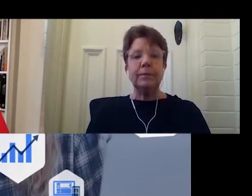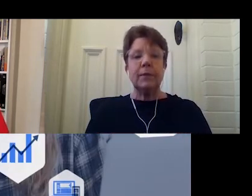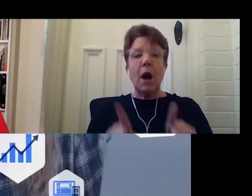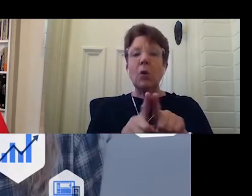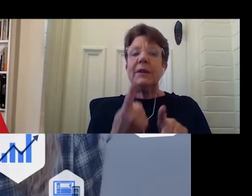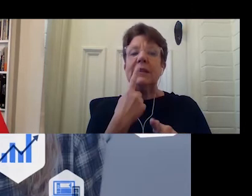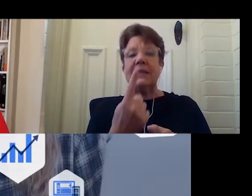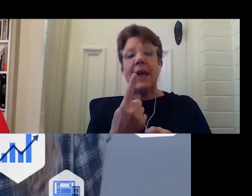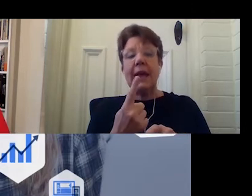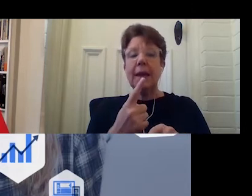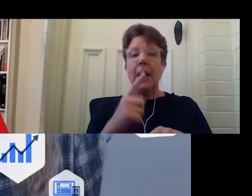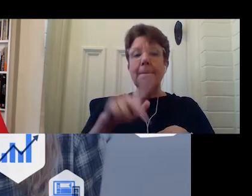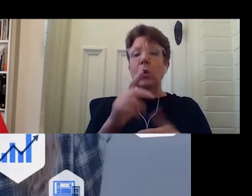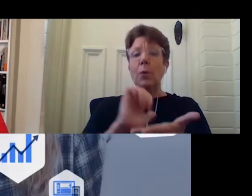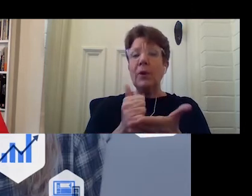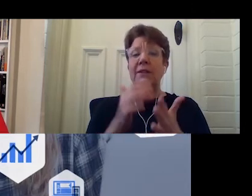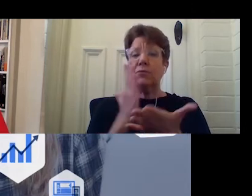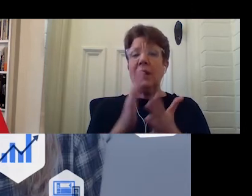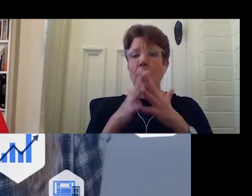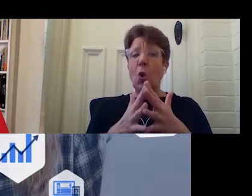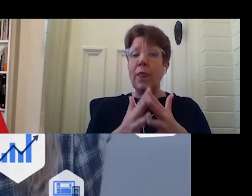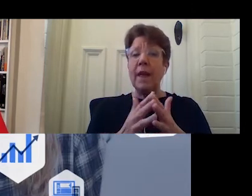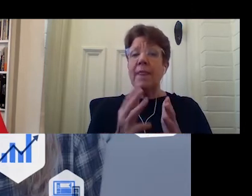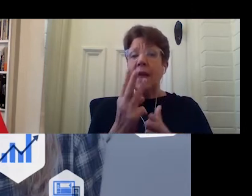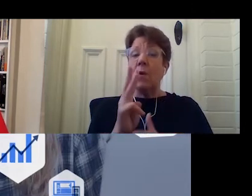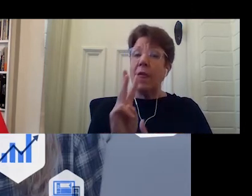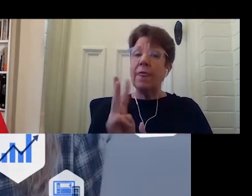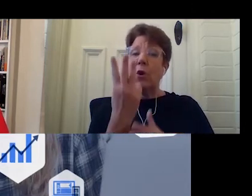because there are third parties that you can access if you want to learn